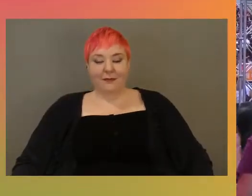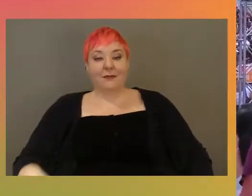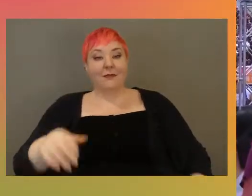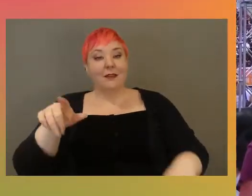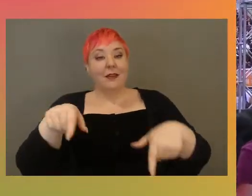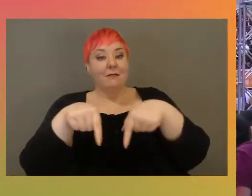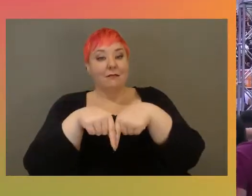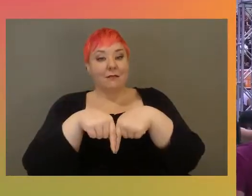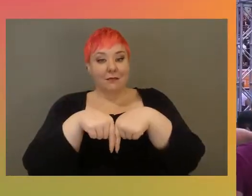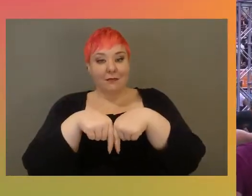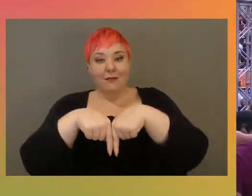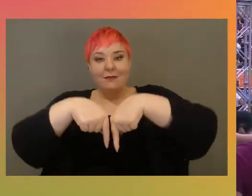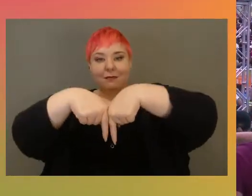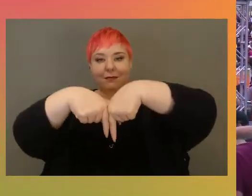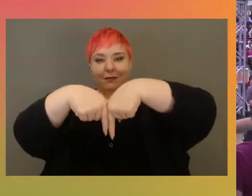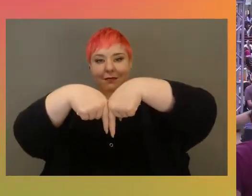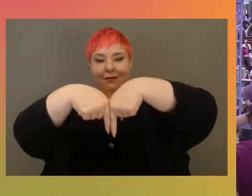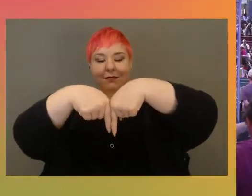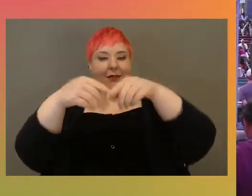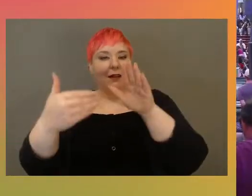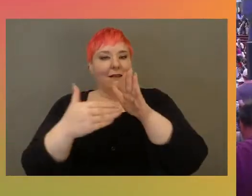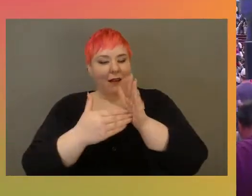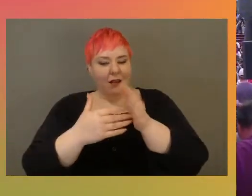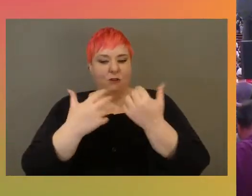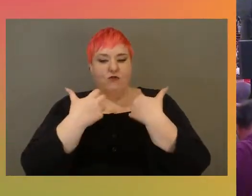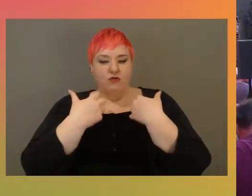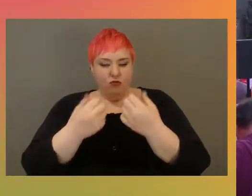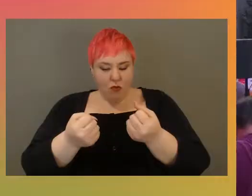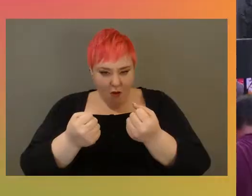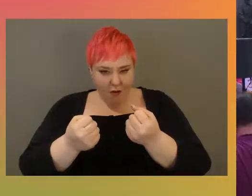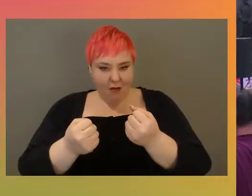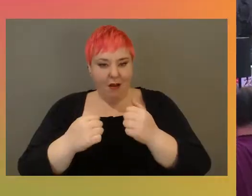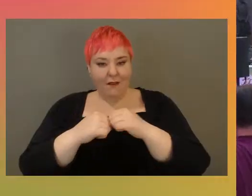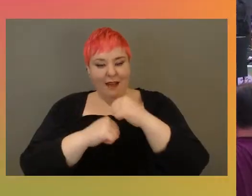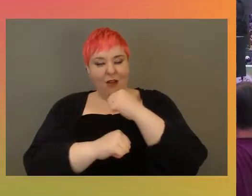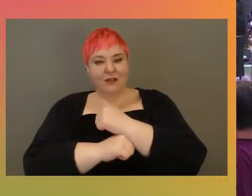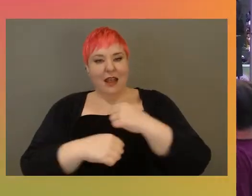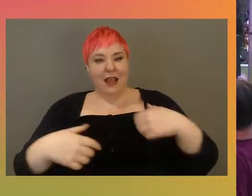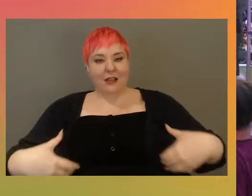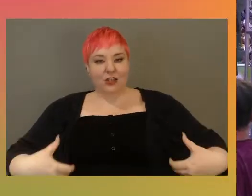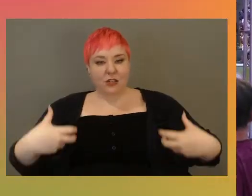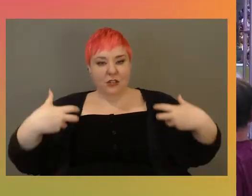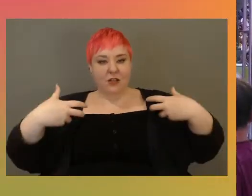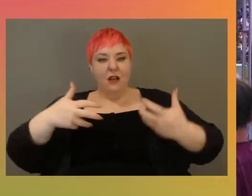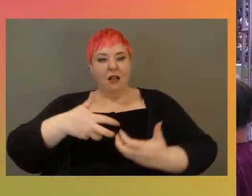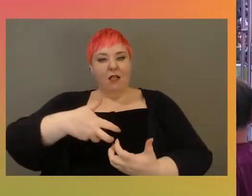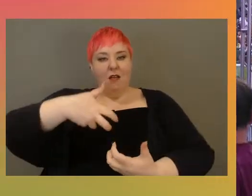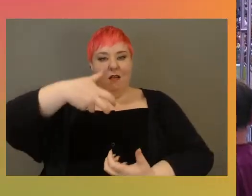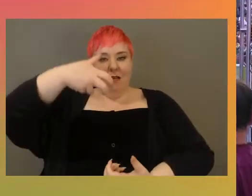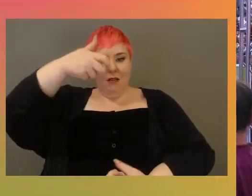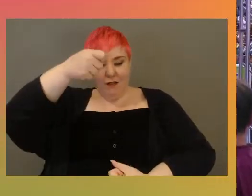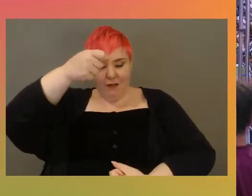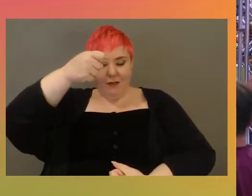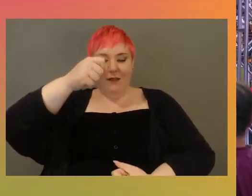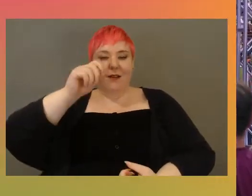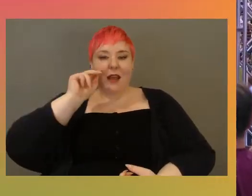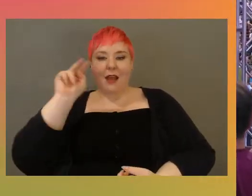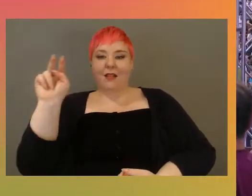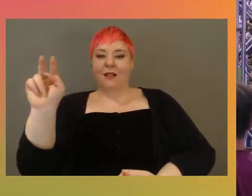AND MOUNTAIN POSE. LEGS TOGETHER, STAND AGAIN,